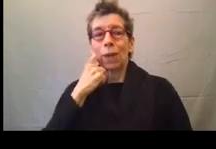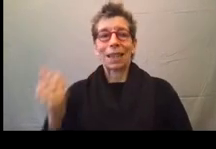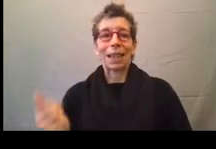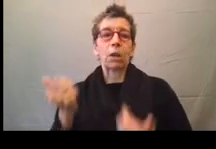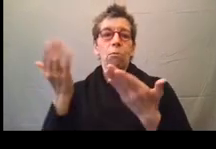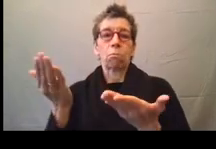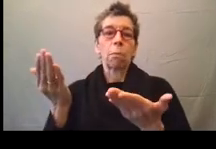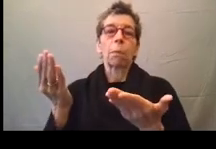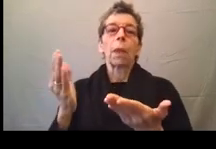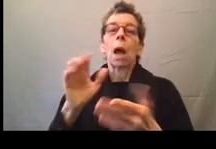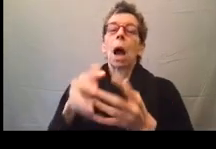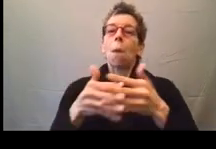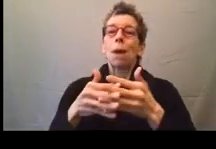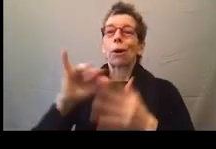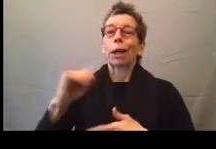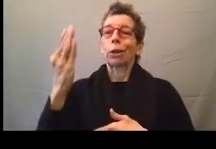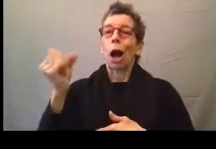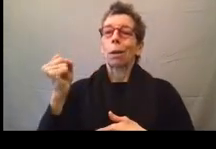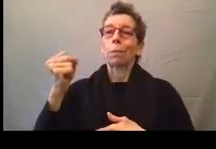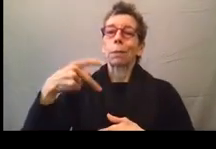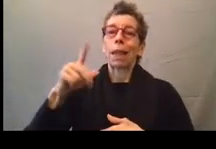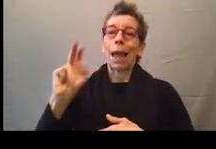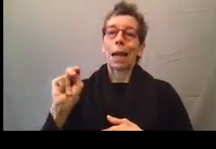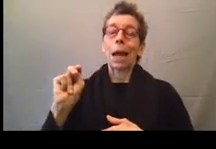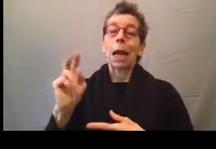it includes $400 billion and let me say that again, billion with a B, I keep having to